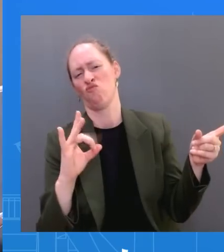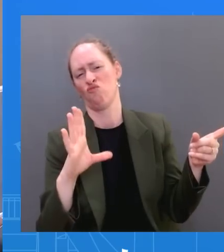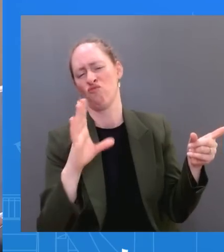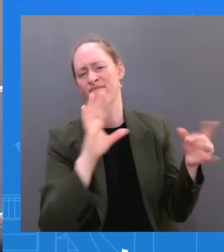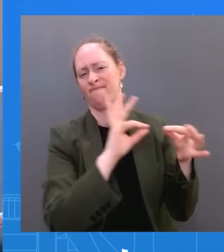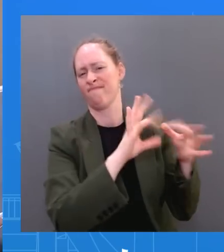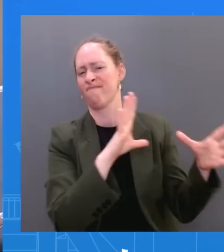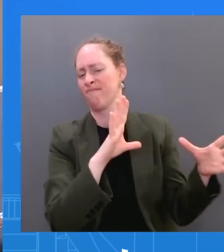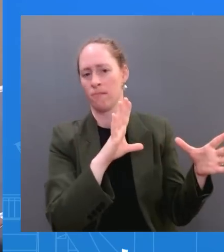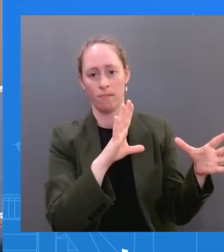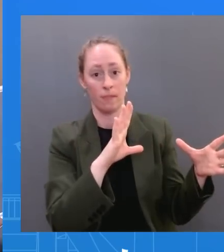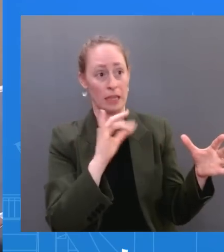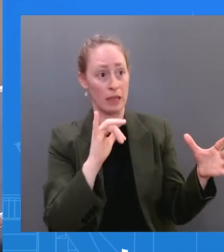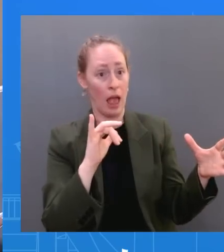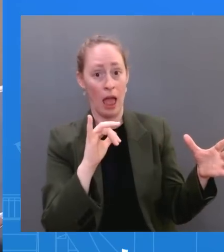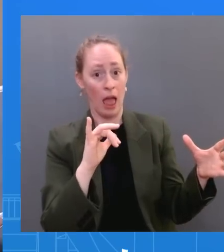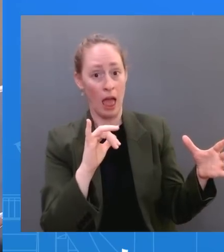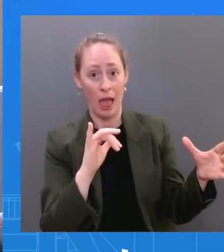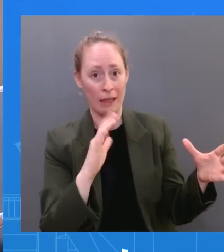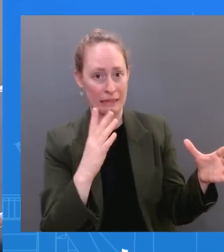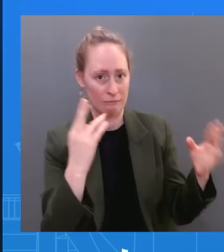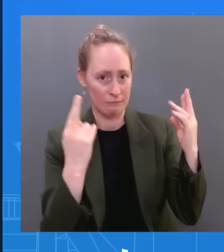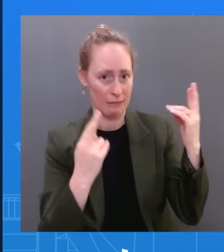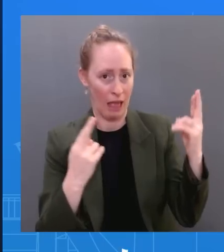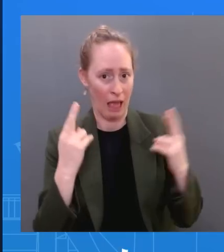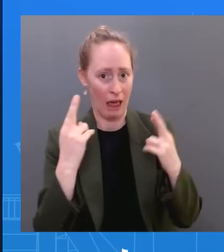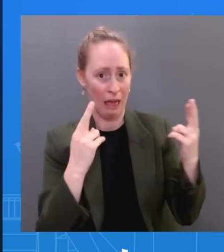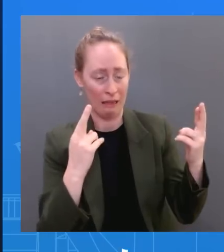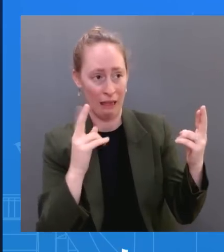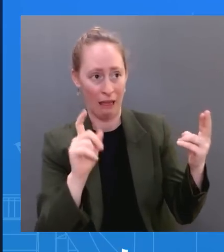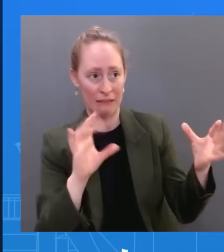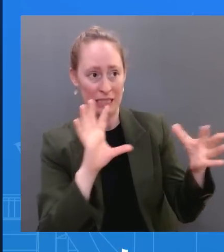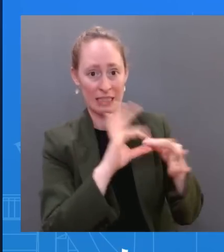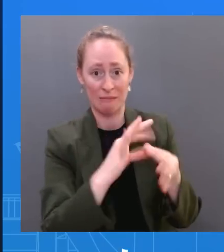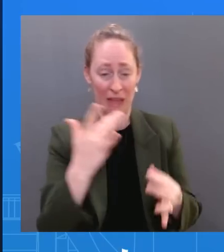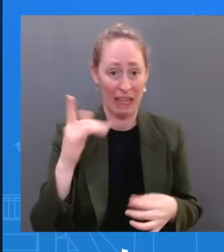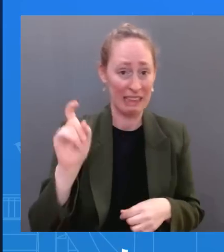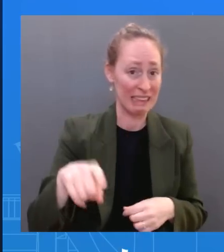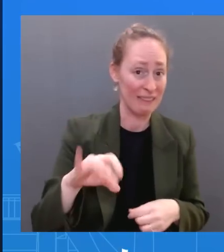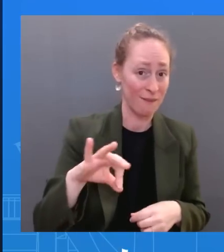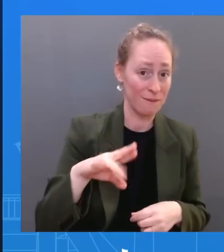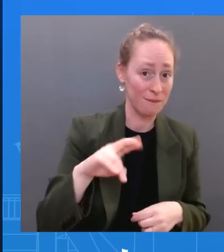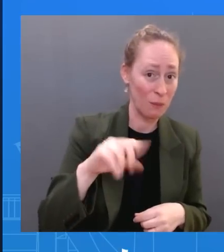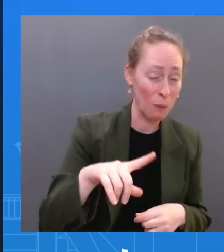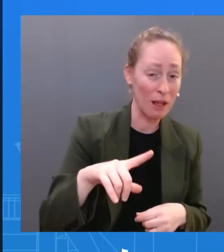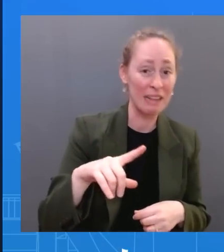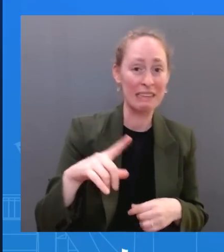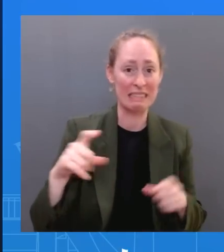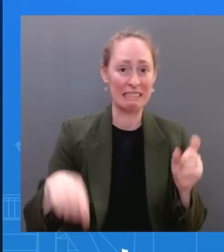are always going to override something like human rights? Mr. Sullivan: America's values -- human rights -- are a strategic interest of the United States.